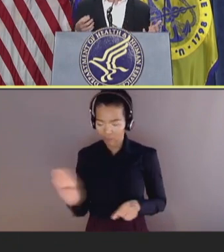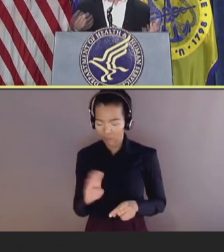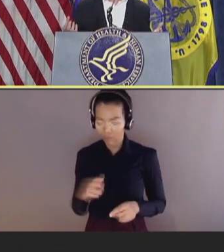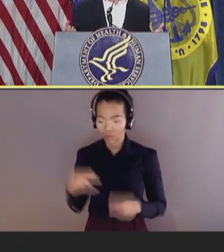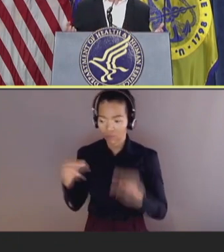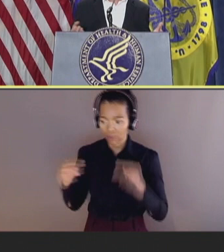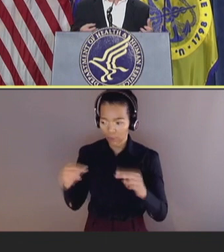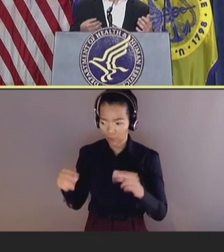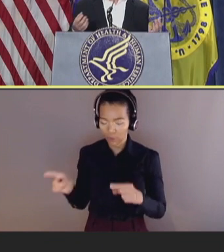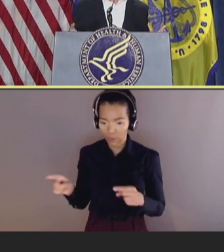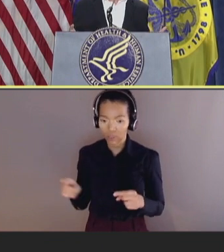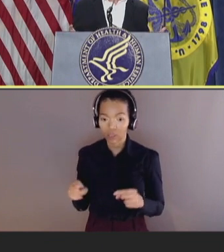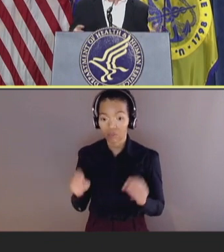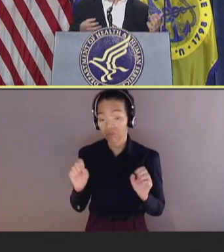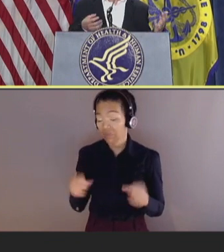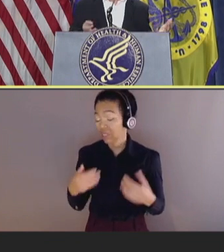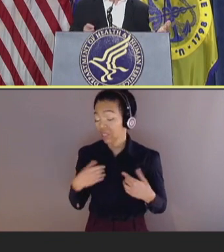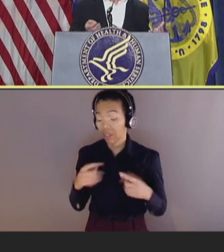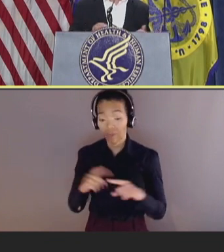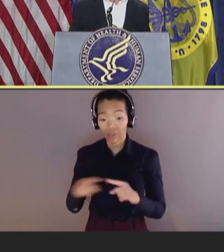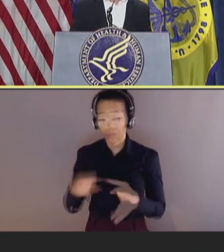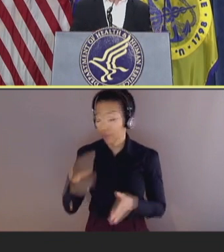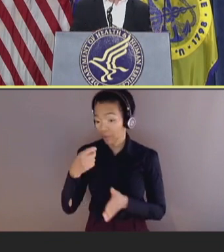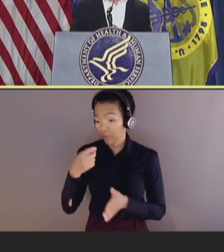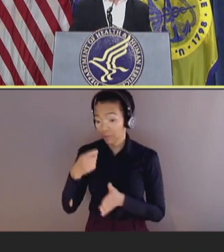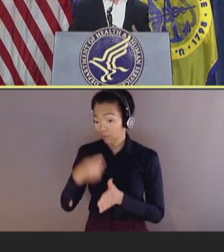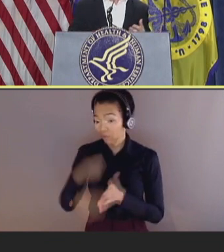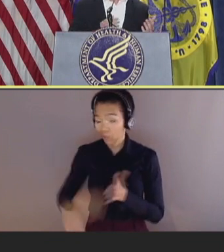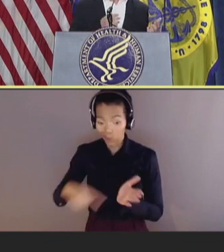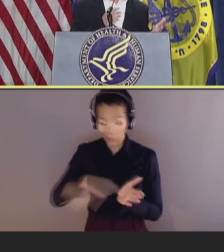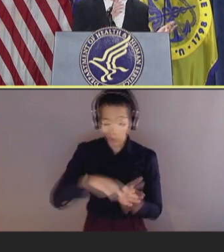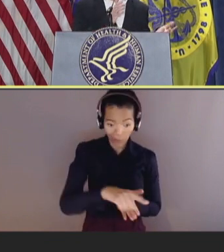a different rate that they're being paid in the majority of markets. You can see that is